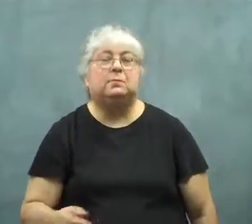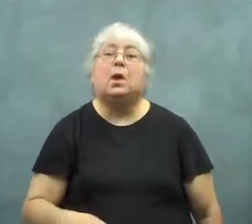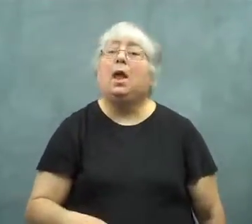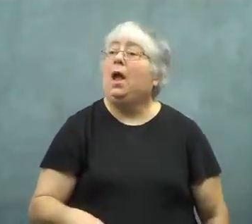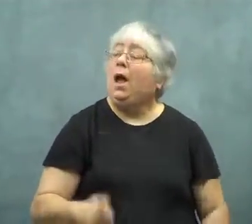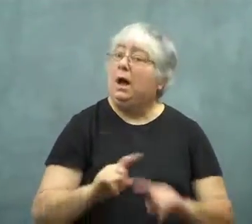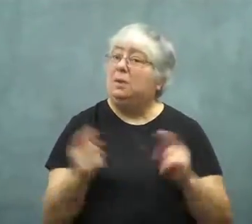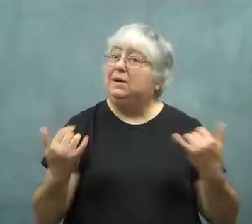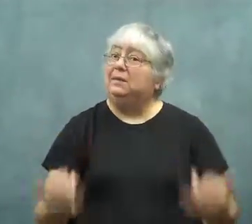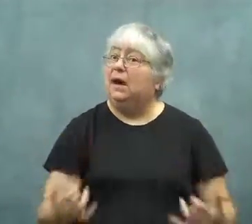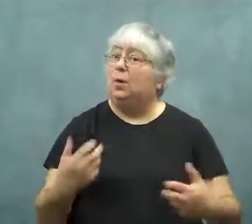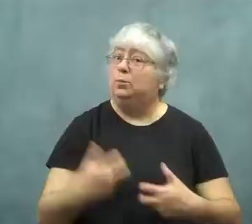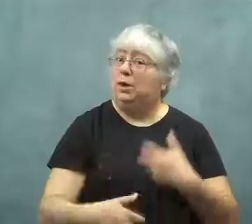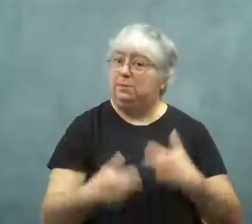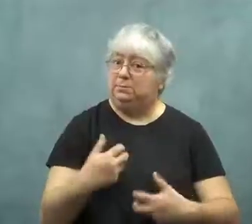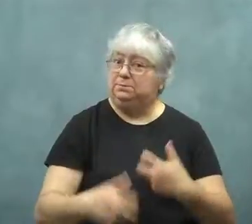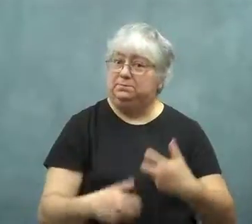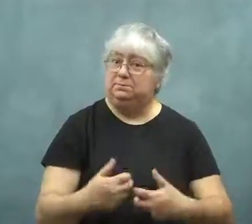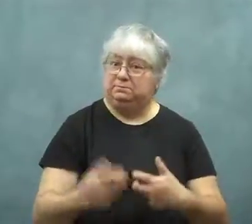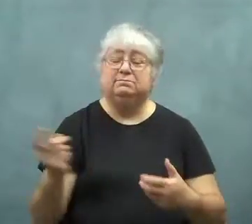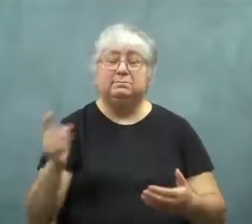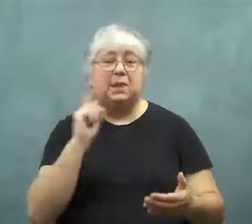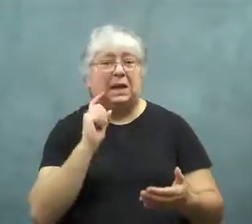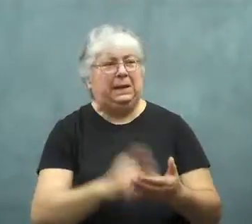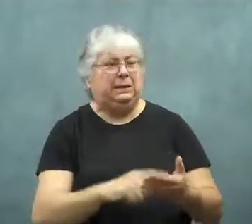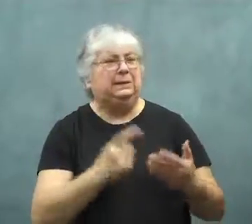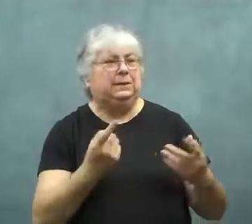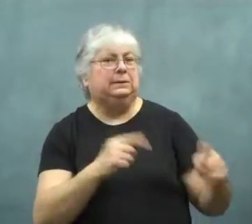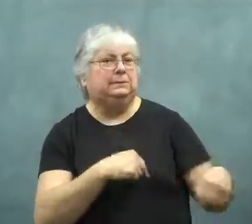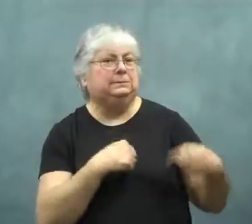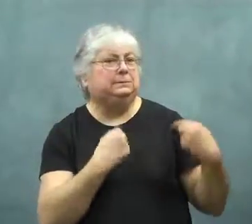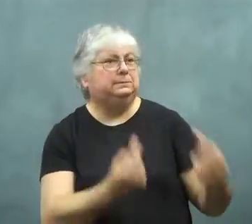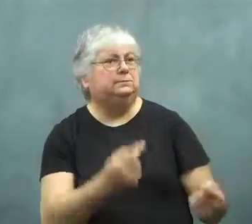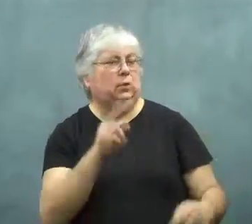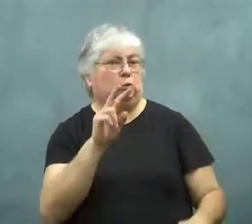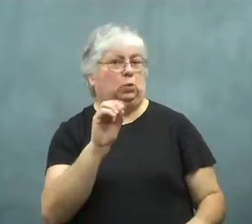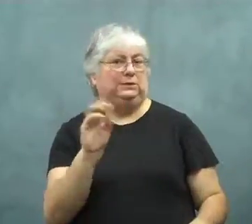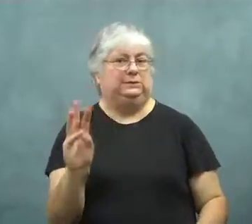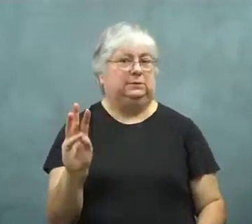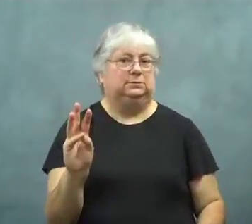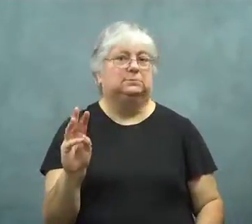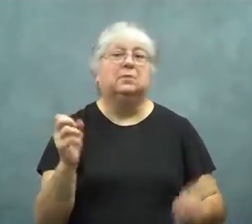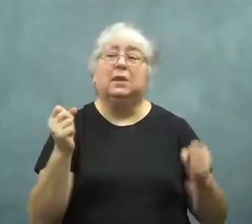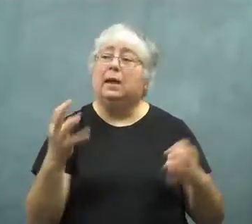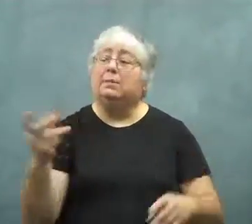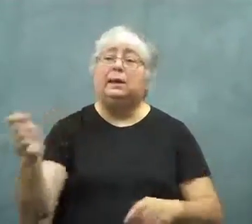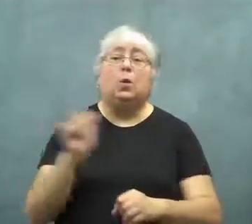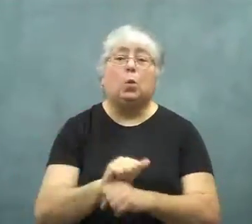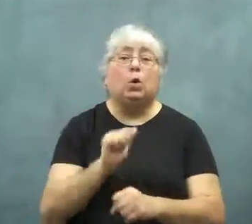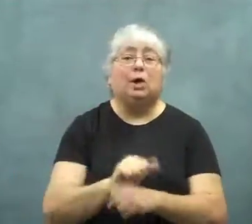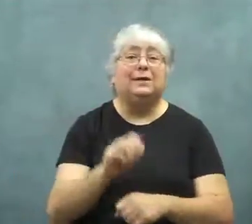There's a problem now, though. It's been a concern since 2006.